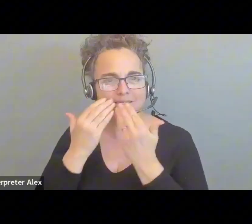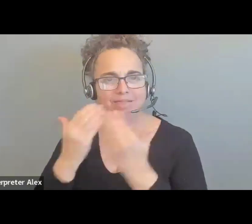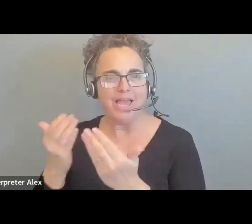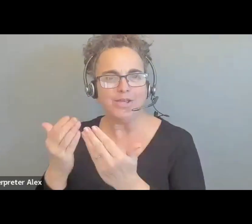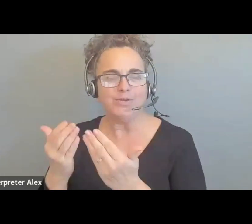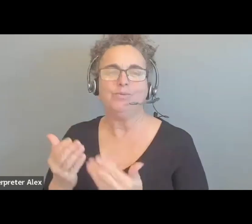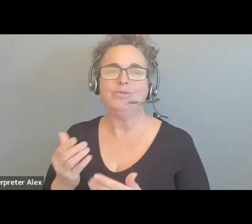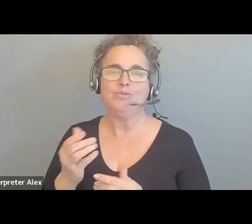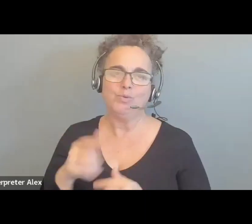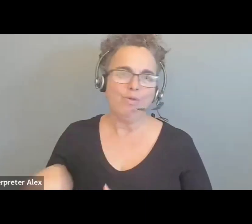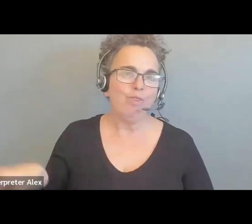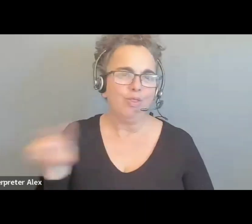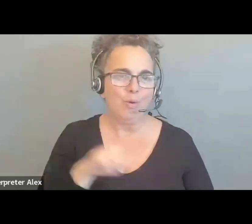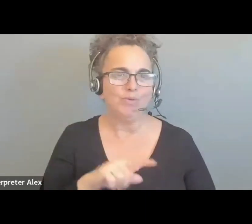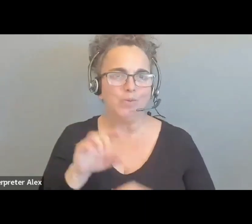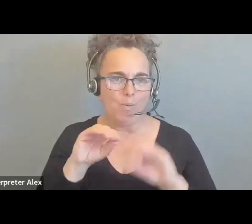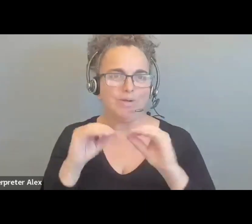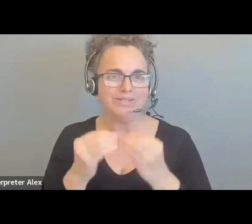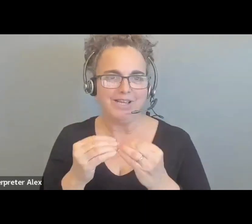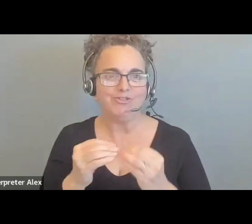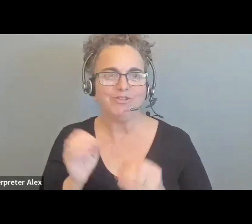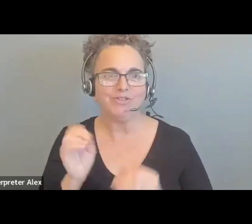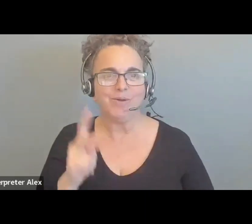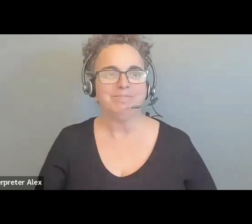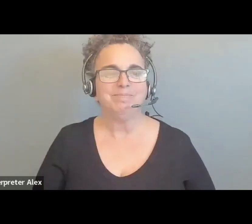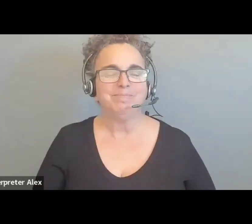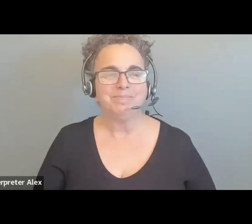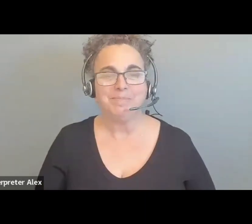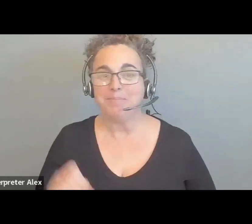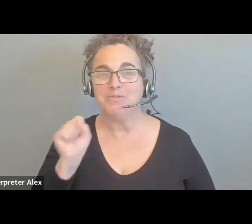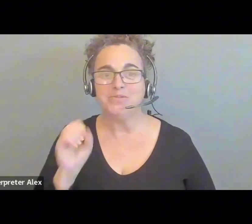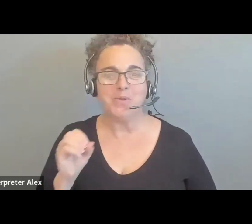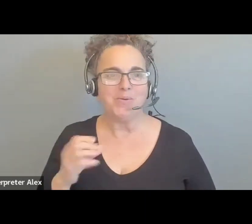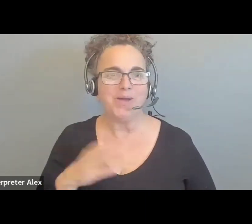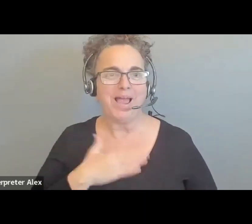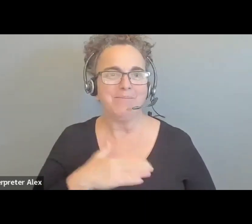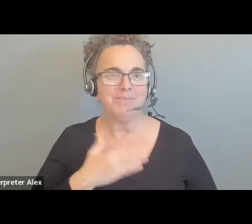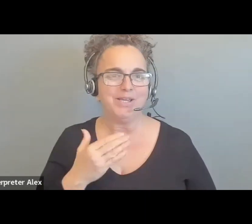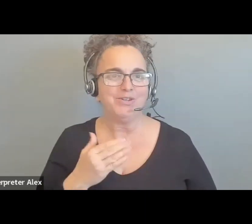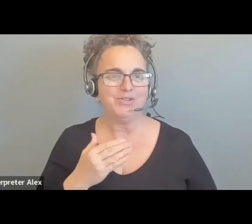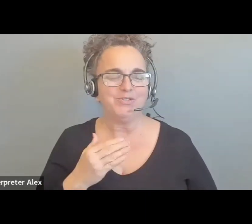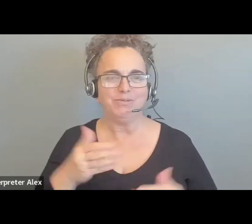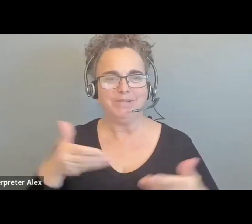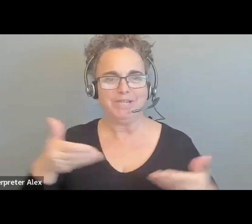Okay, and now I'm so happy to introduce this wonderful team of students.